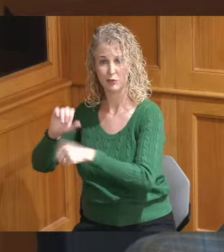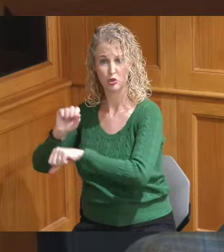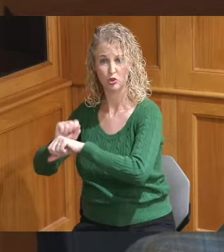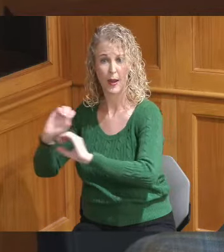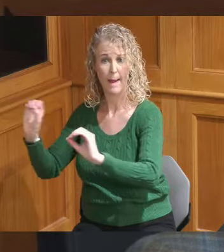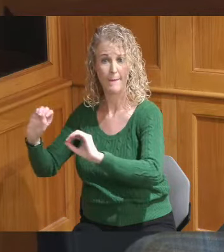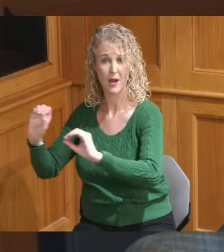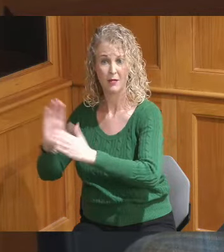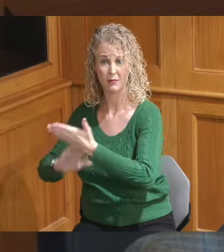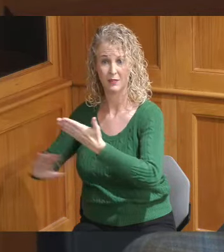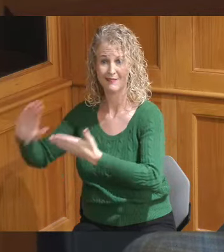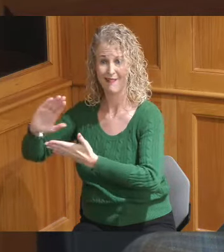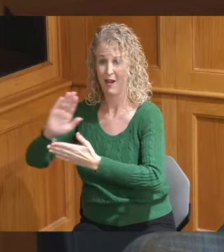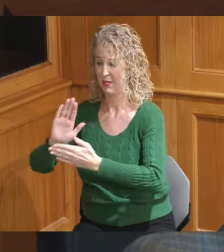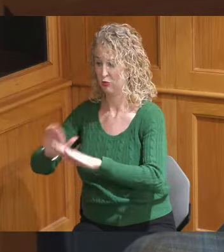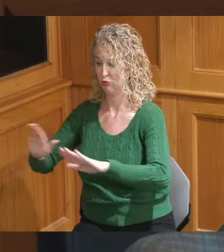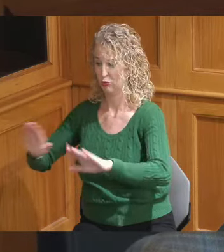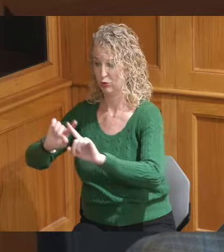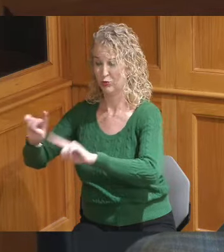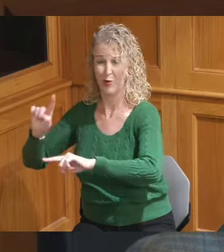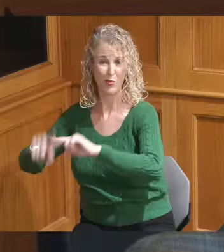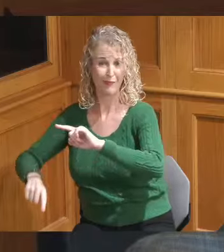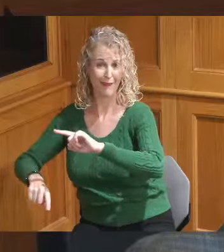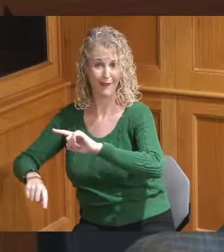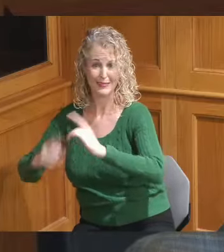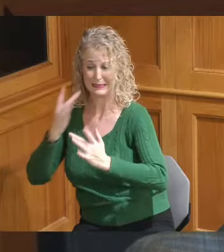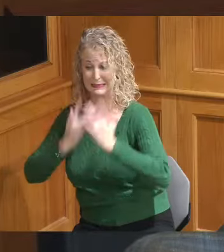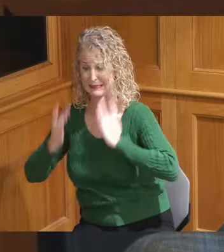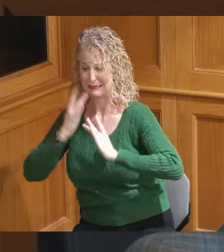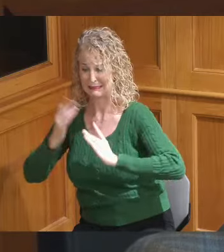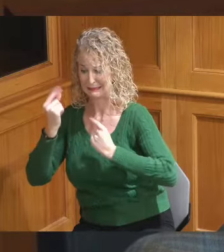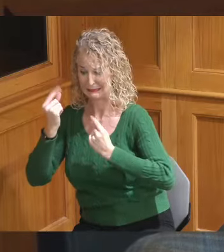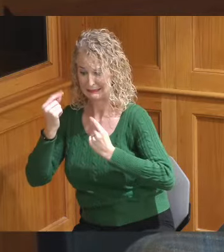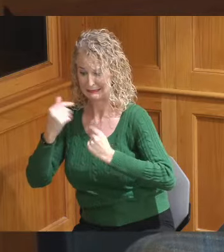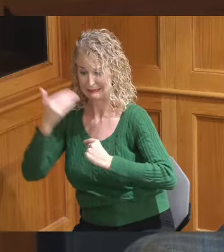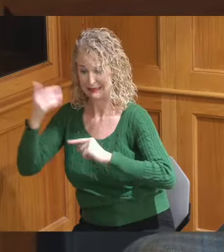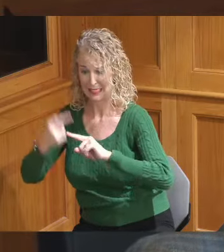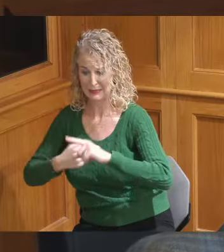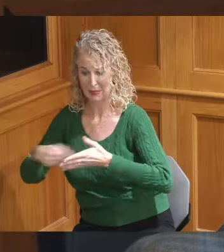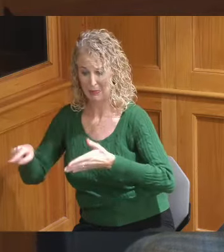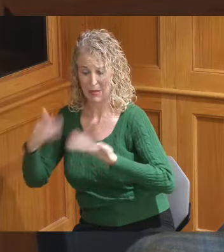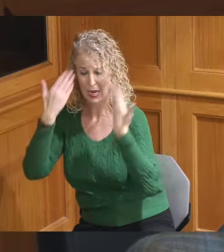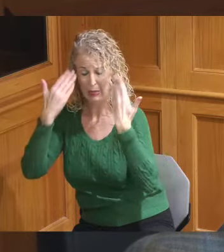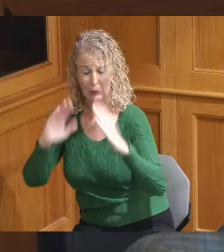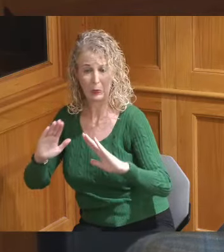kids to college, can't make it, don't know how he gonna pay the next mortgage. Because if they're